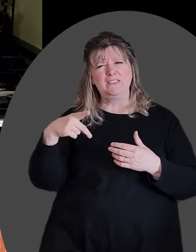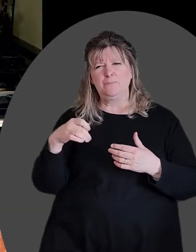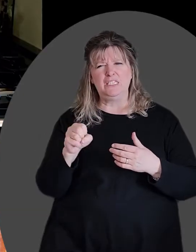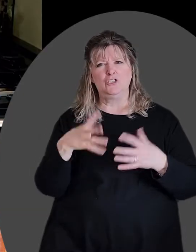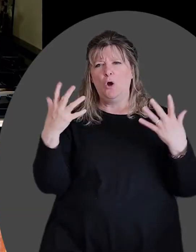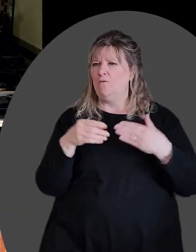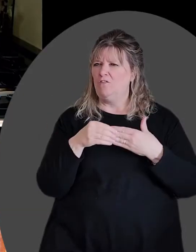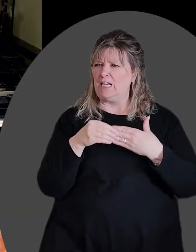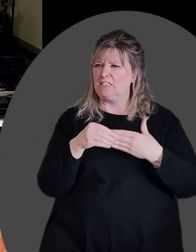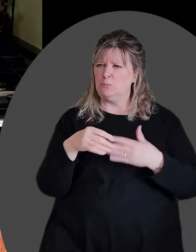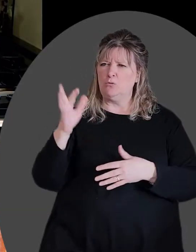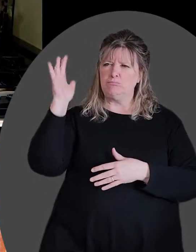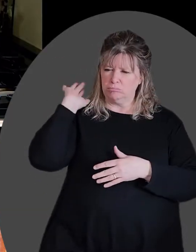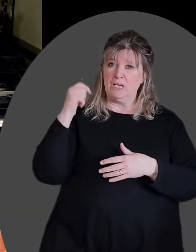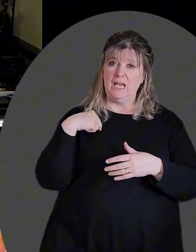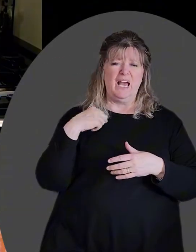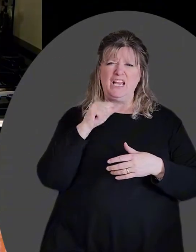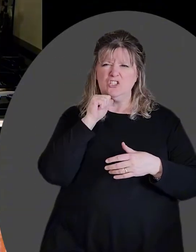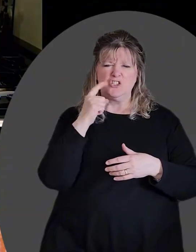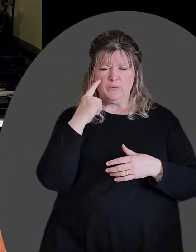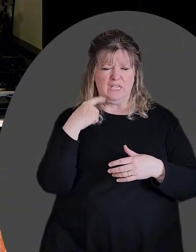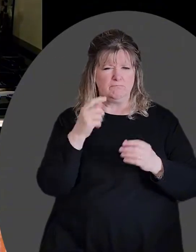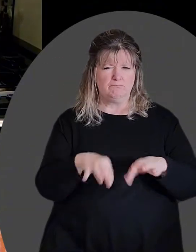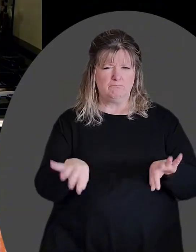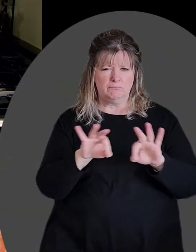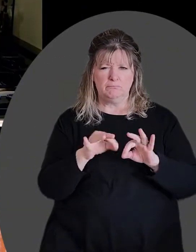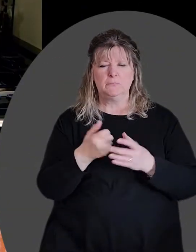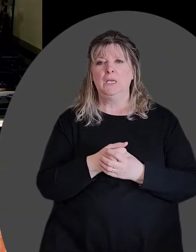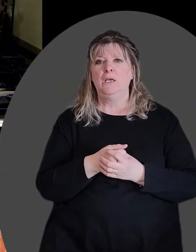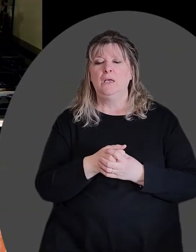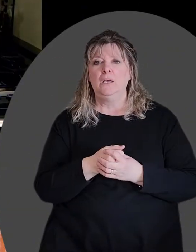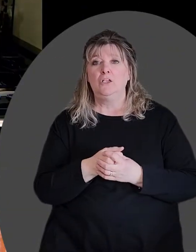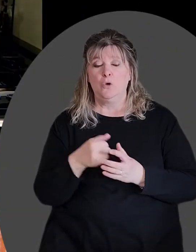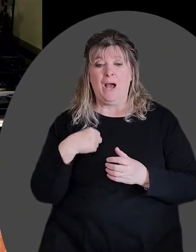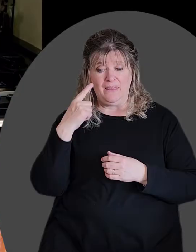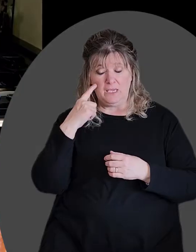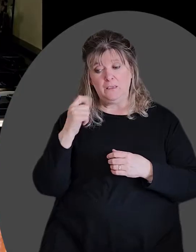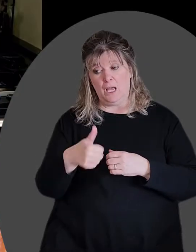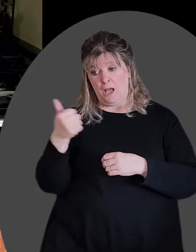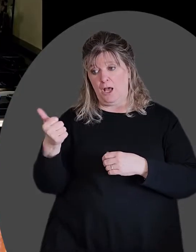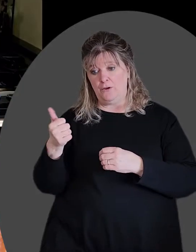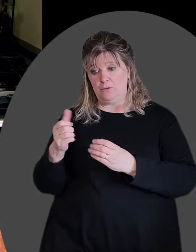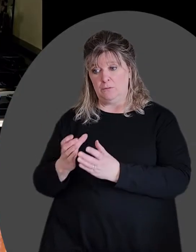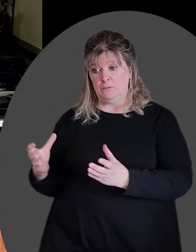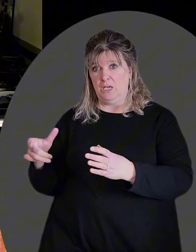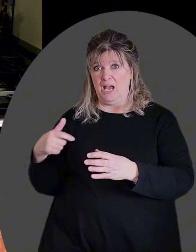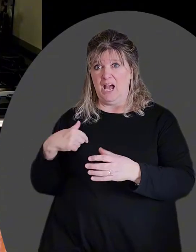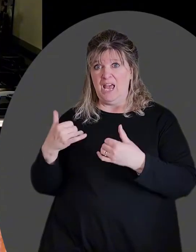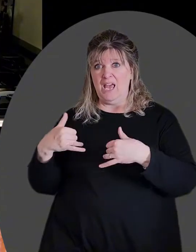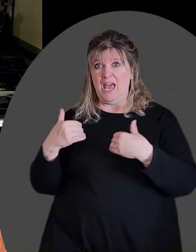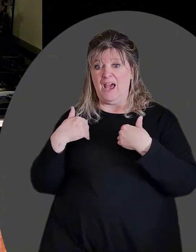I don't think it's gonna matter too much I've got my other batch uh boiling here I've actually turned it down to a simmer